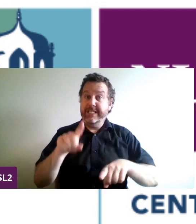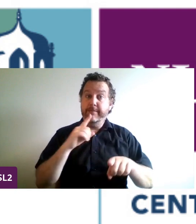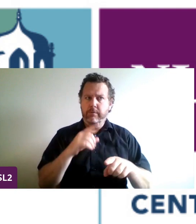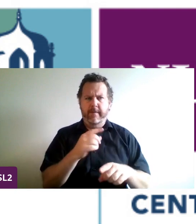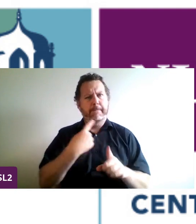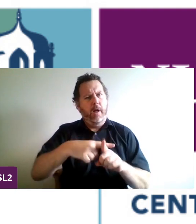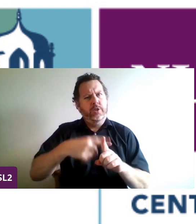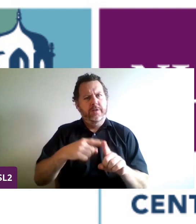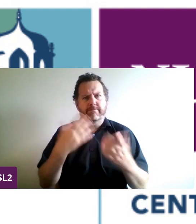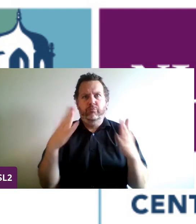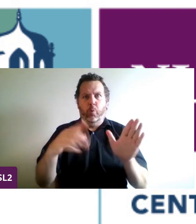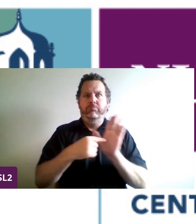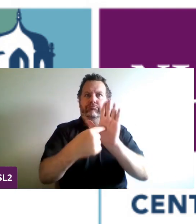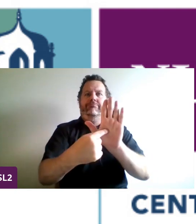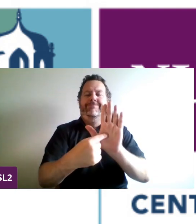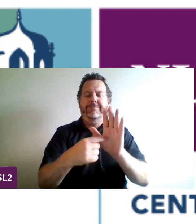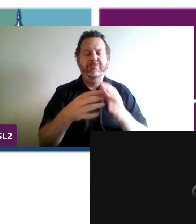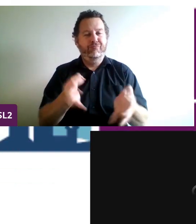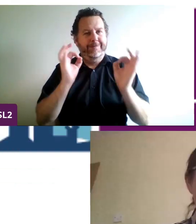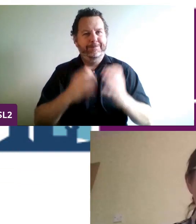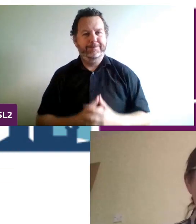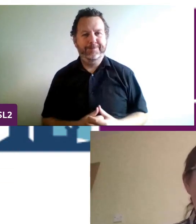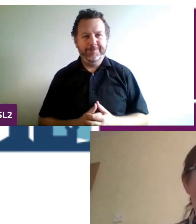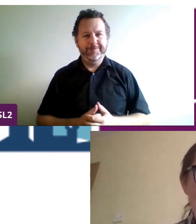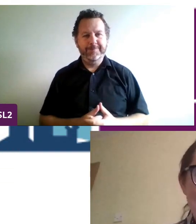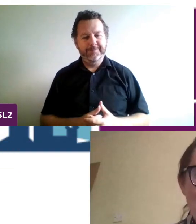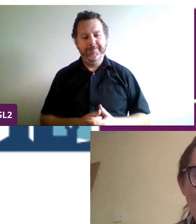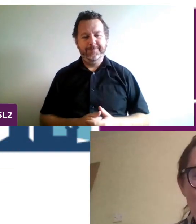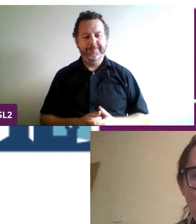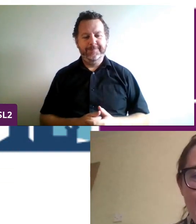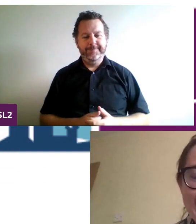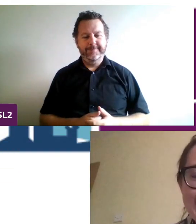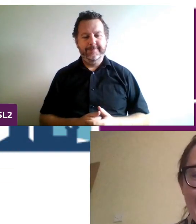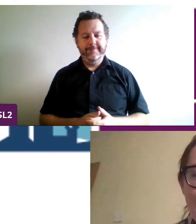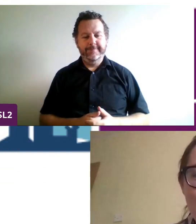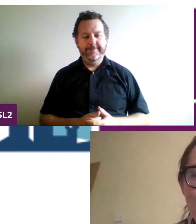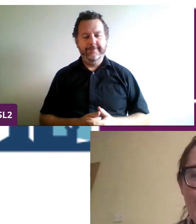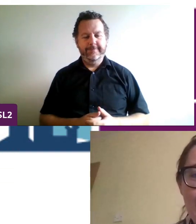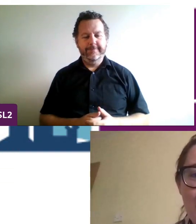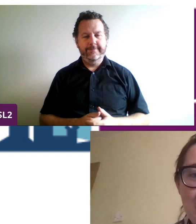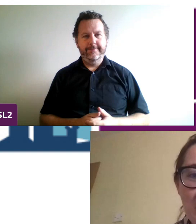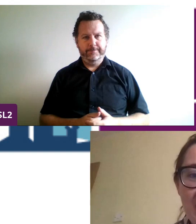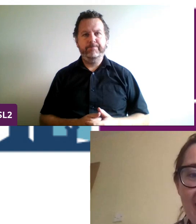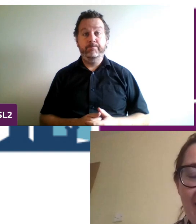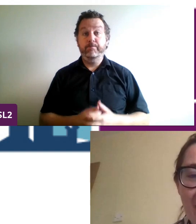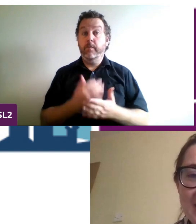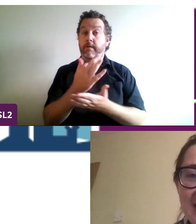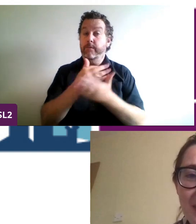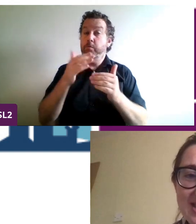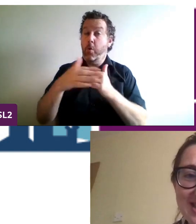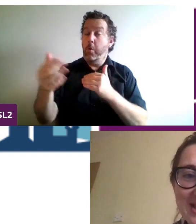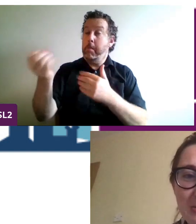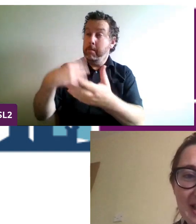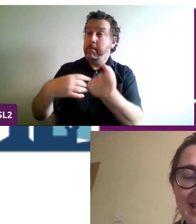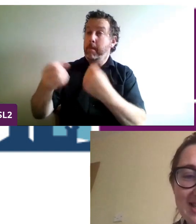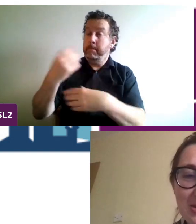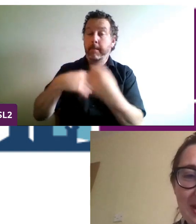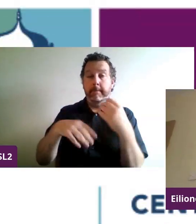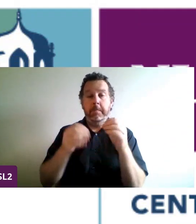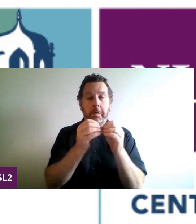Thank you for that. We are getting a few more comments and questions coming in.